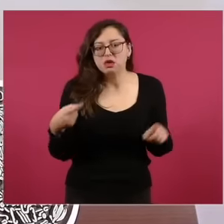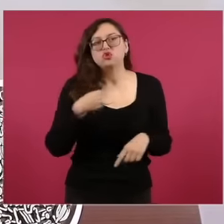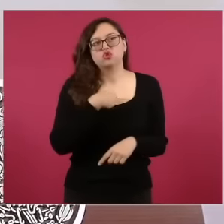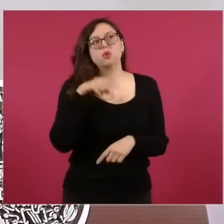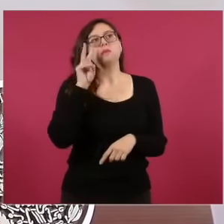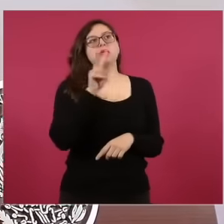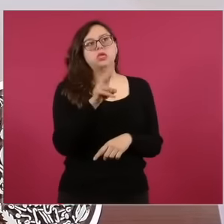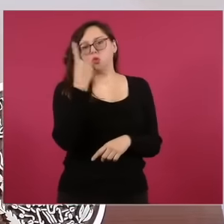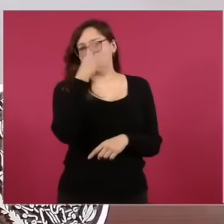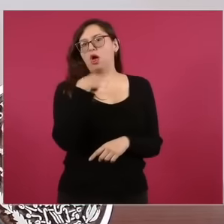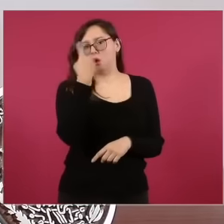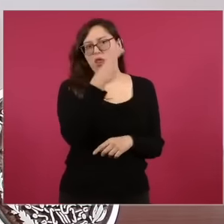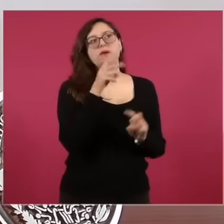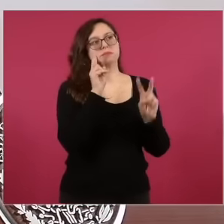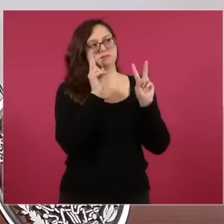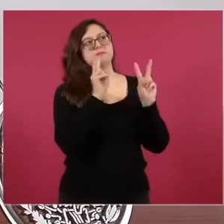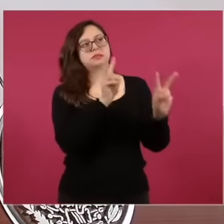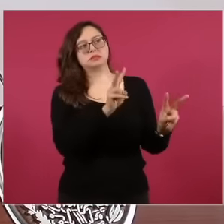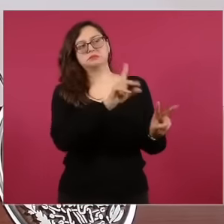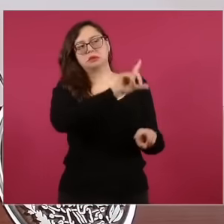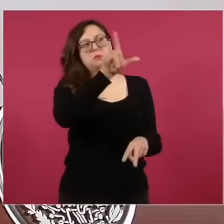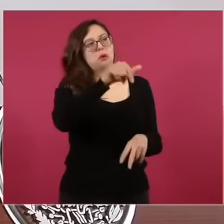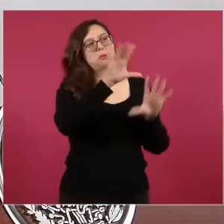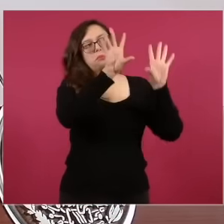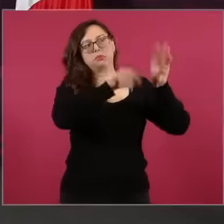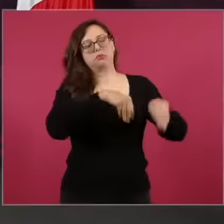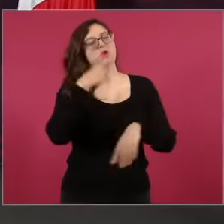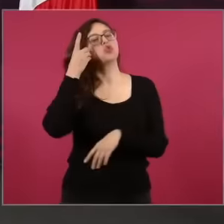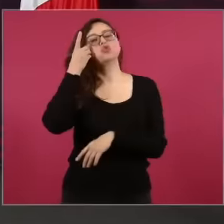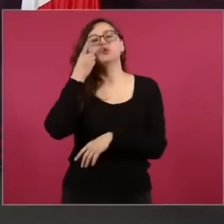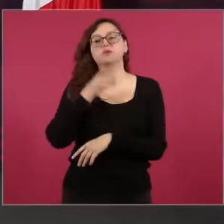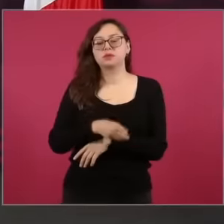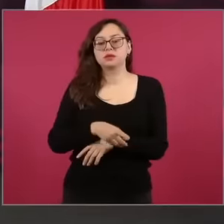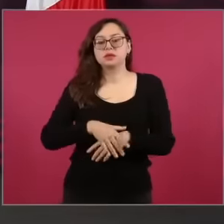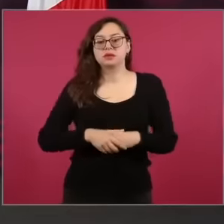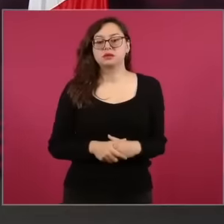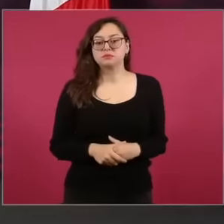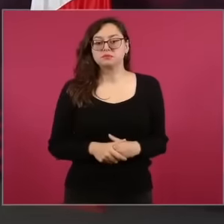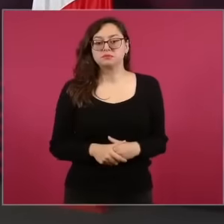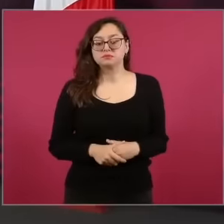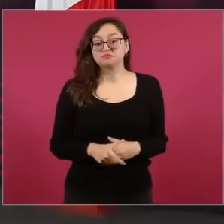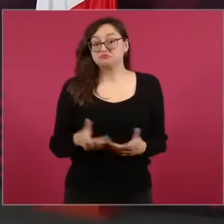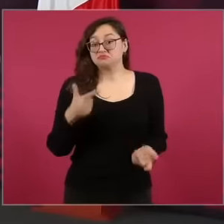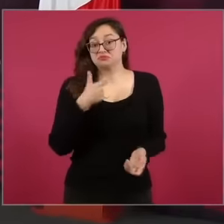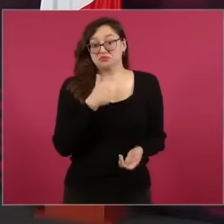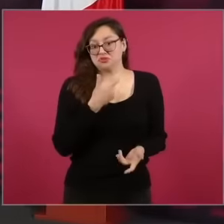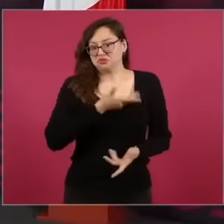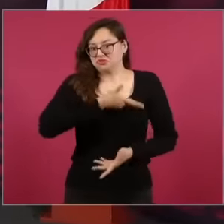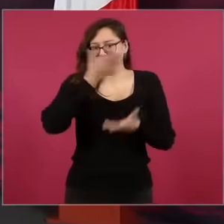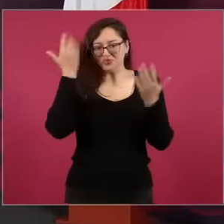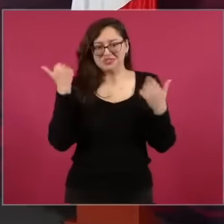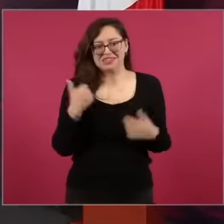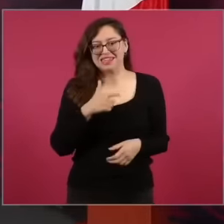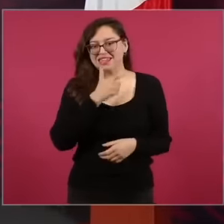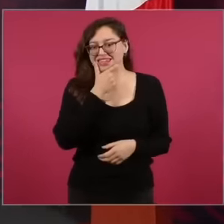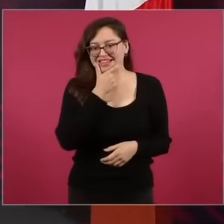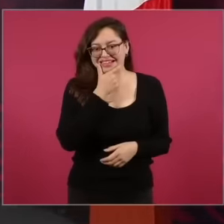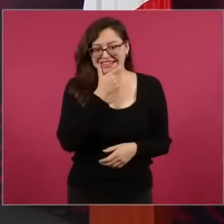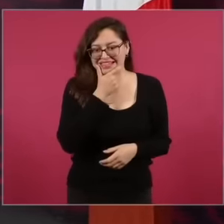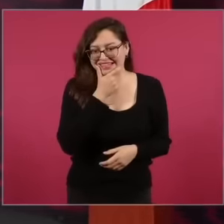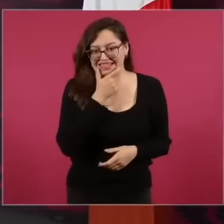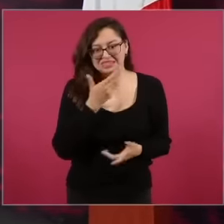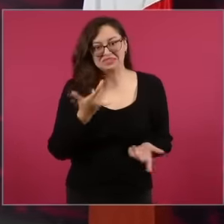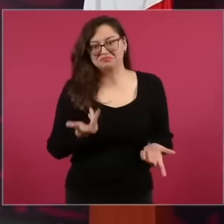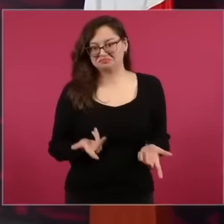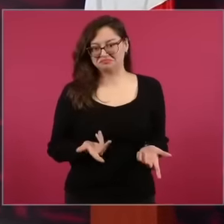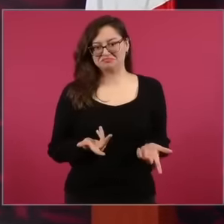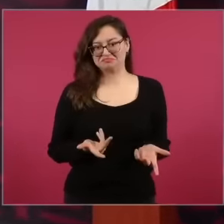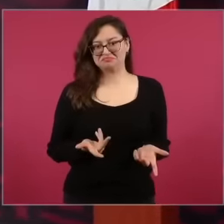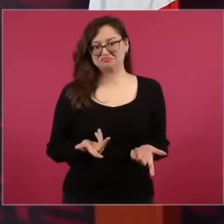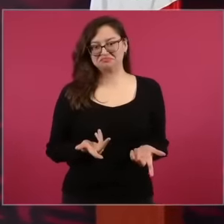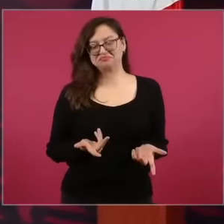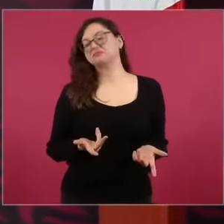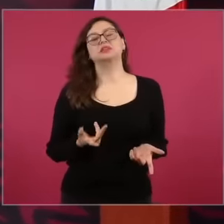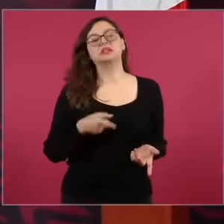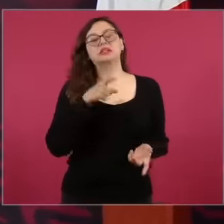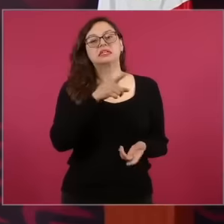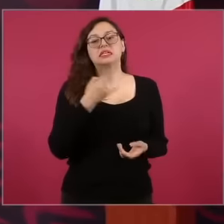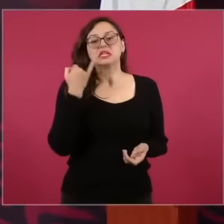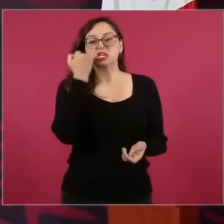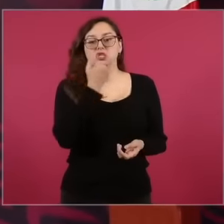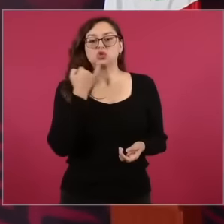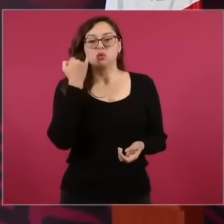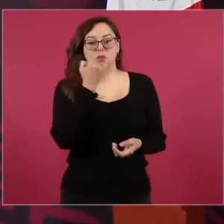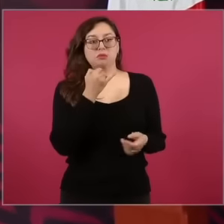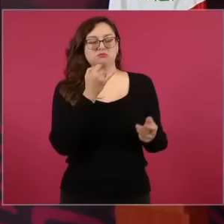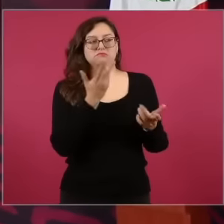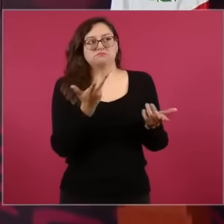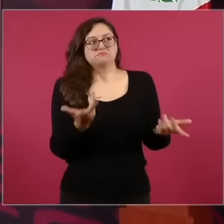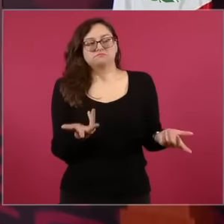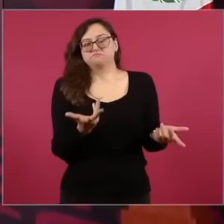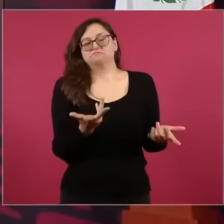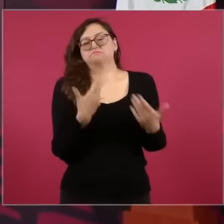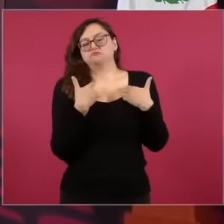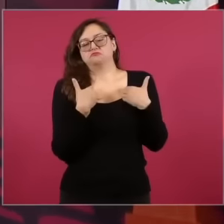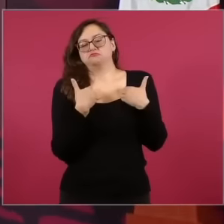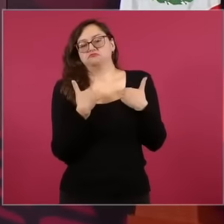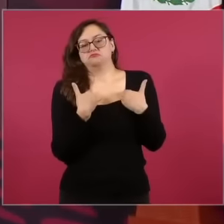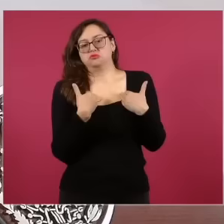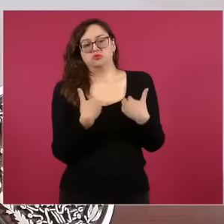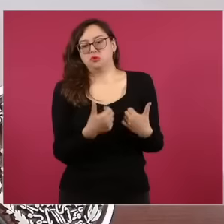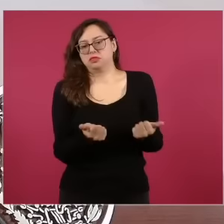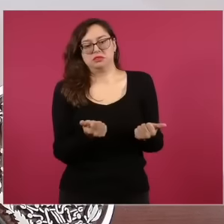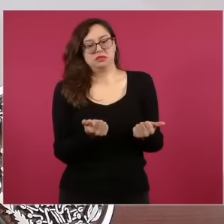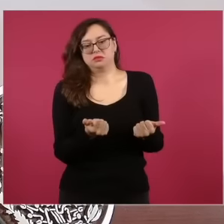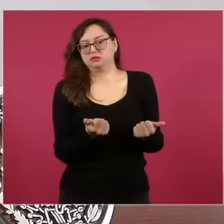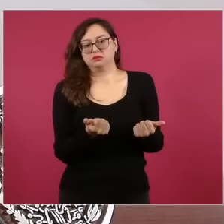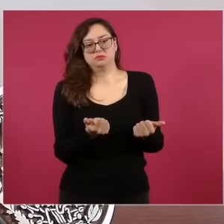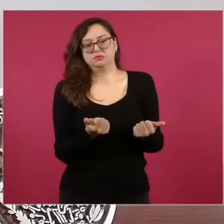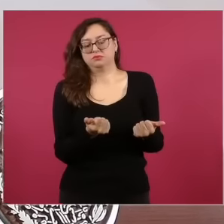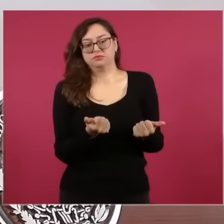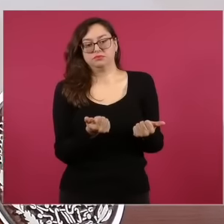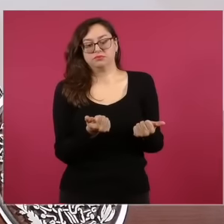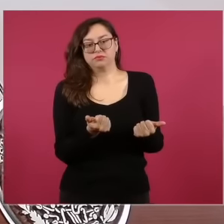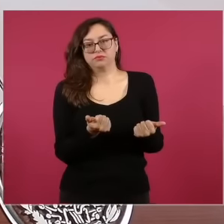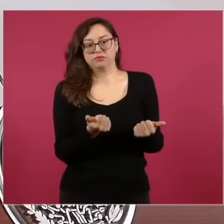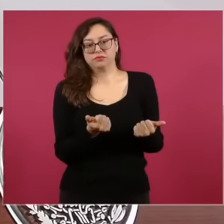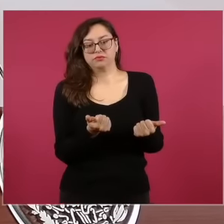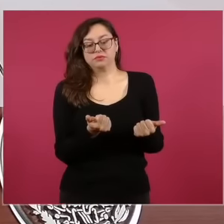and I don't speak English I don't understand that important language hey I was watching it on